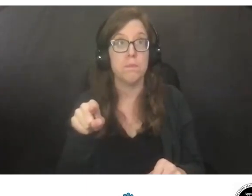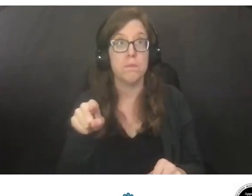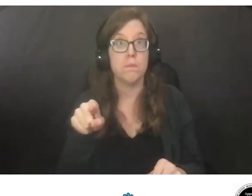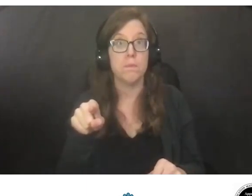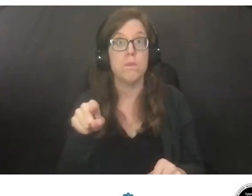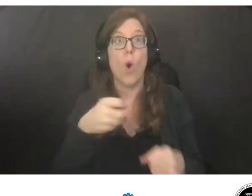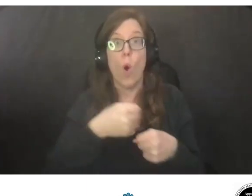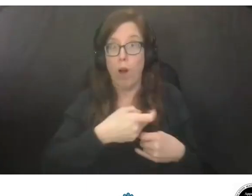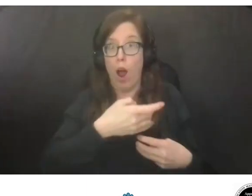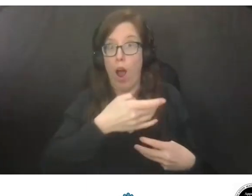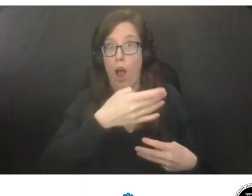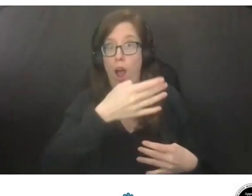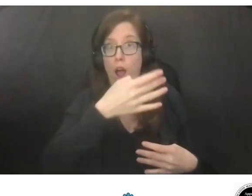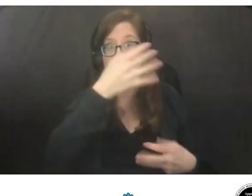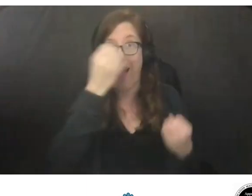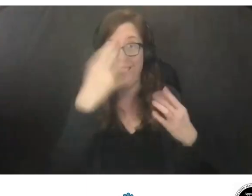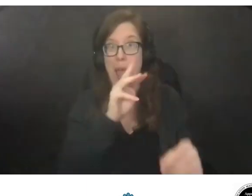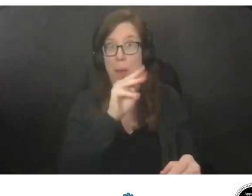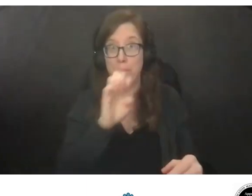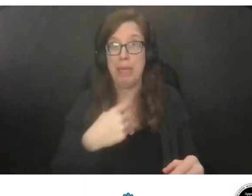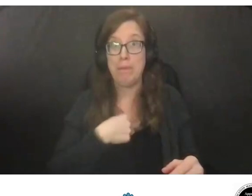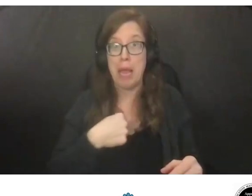Ho, ho! ho! That's a lot of "me"s.